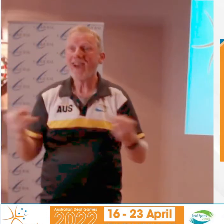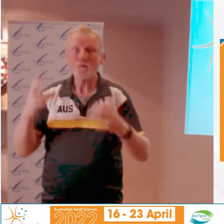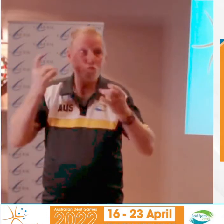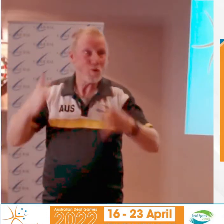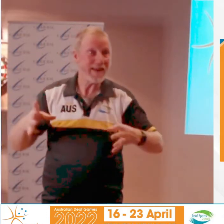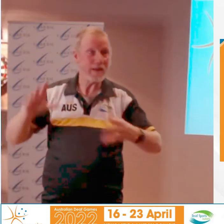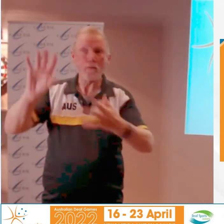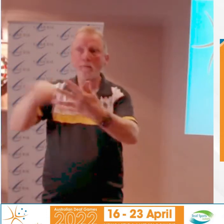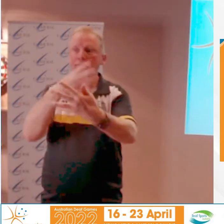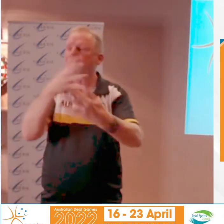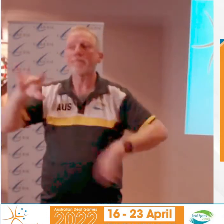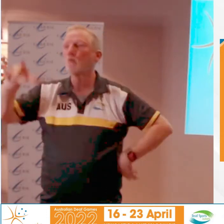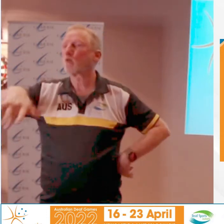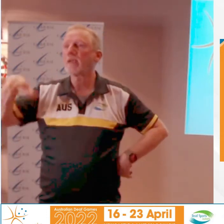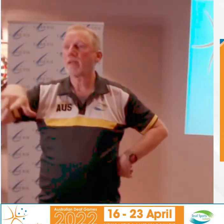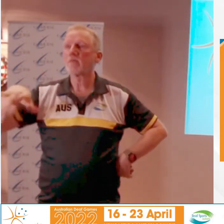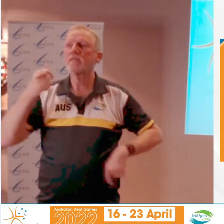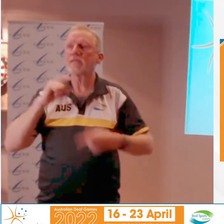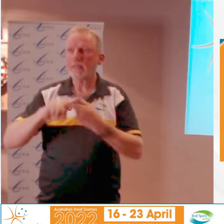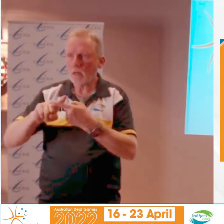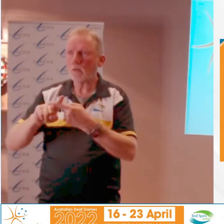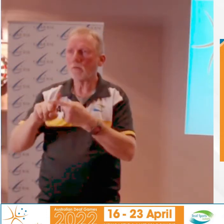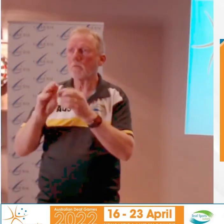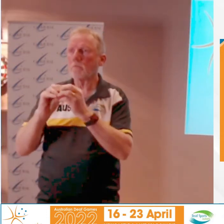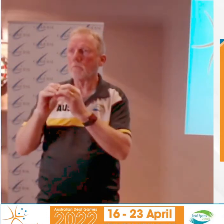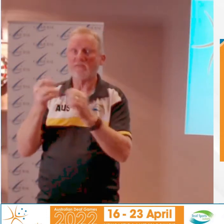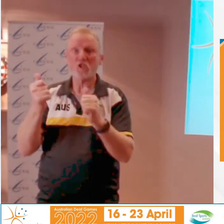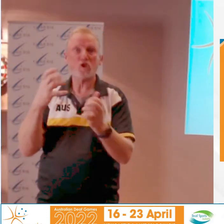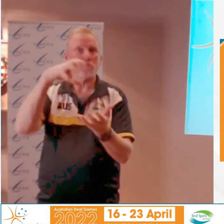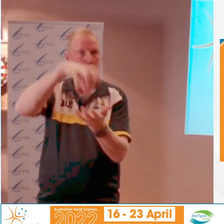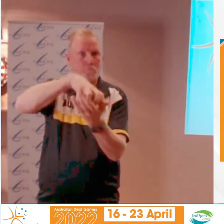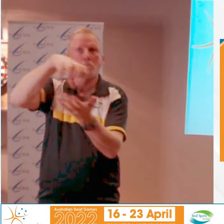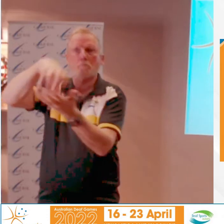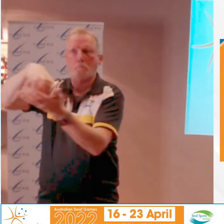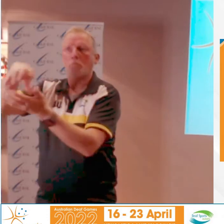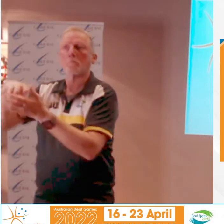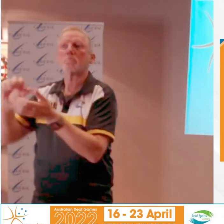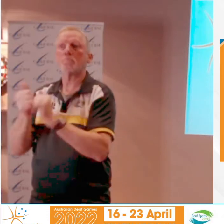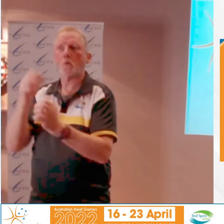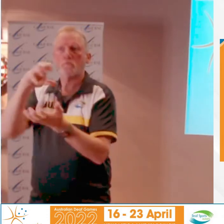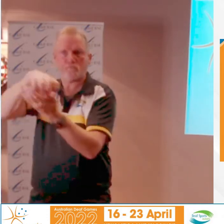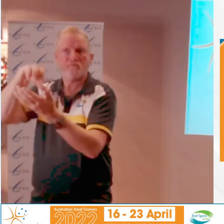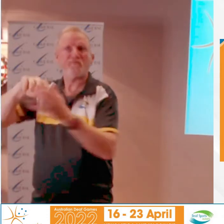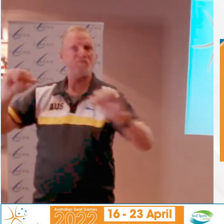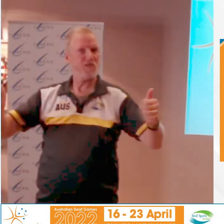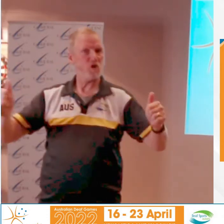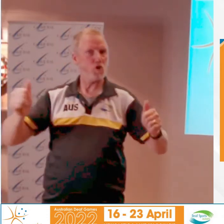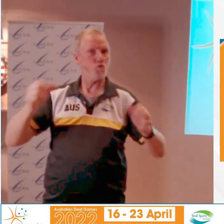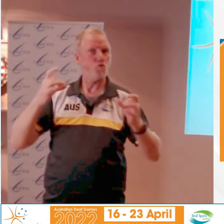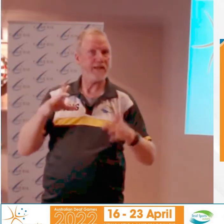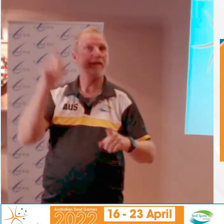timetable so the schedule is not finalized we've got the venues finalised which is fantastic